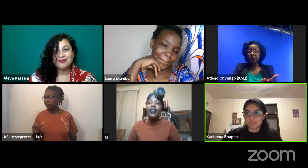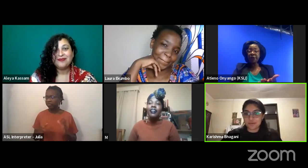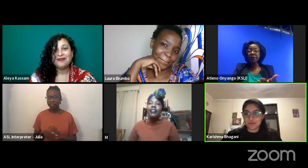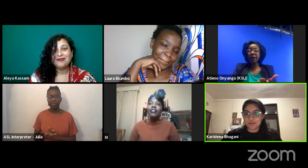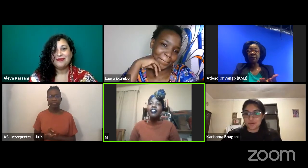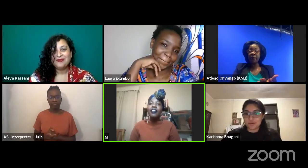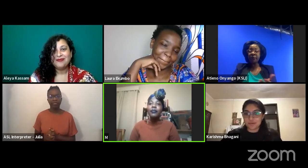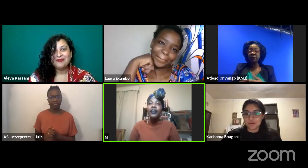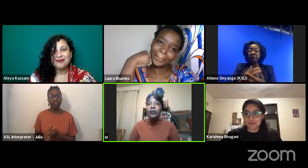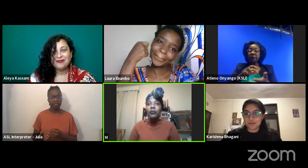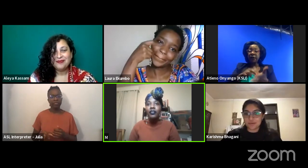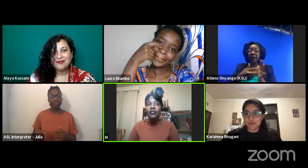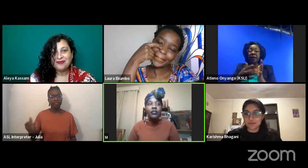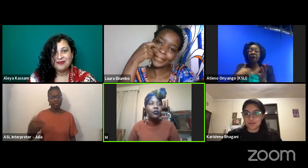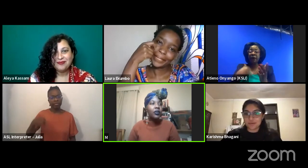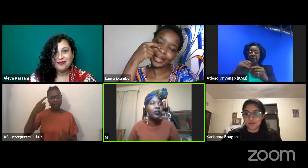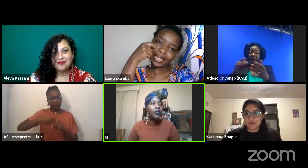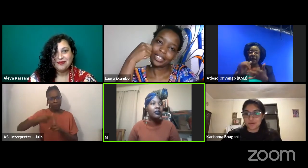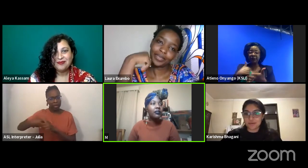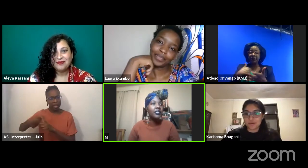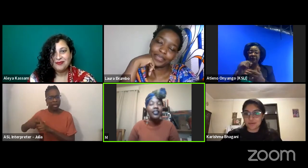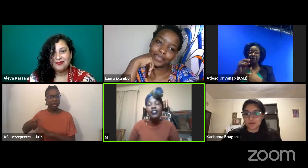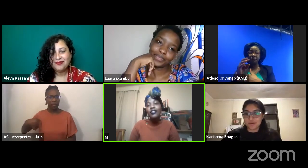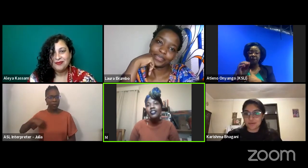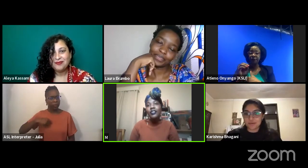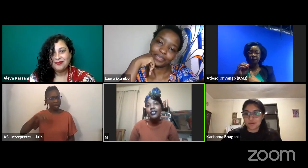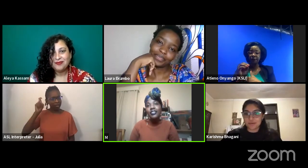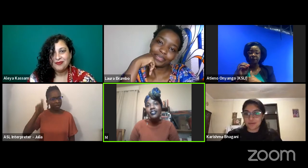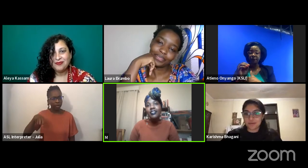Yeah, every month we re we send out a newsletter,